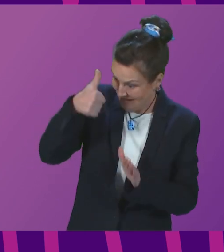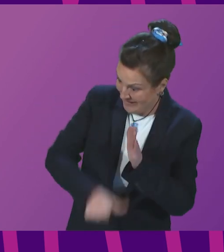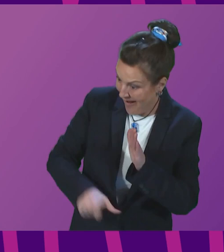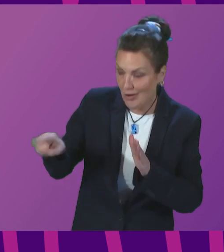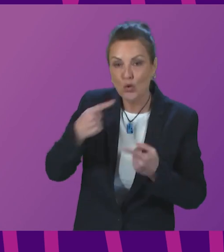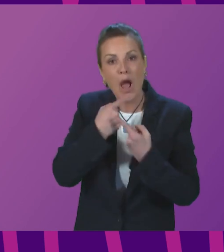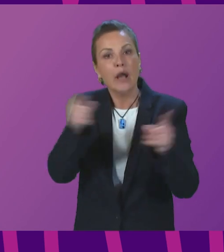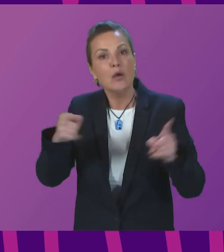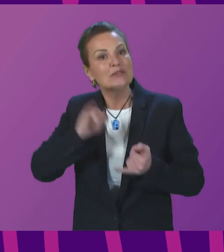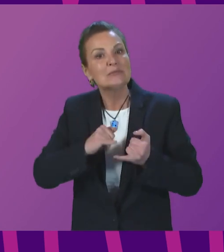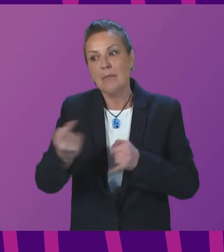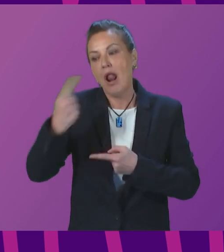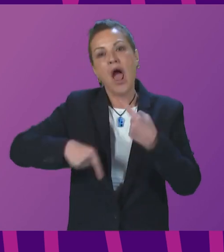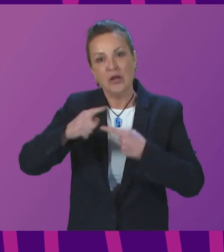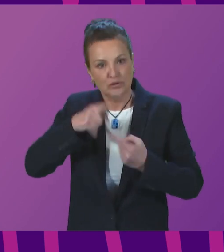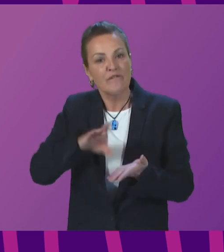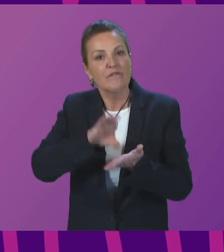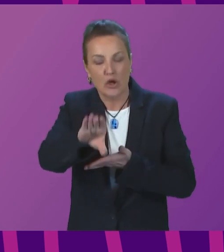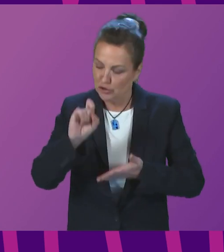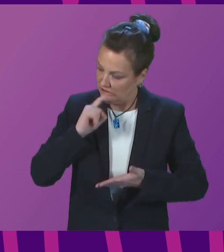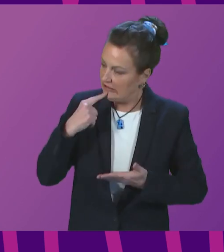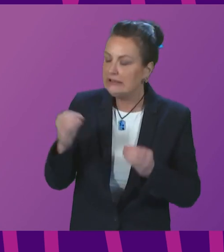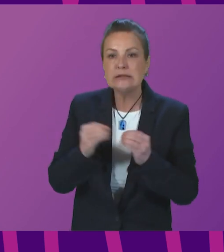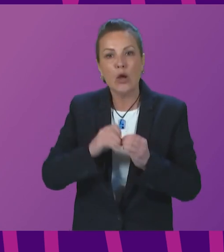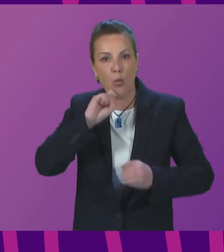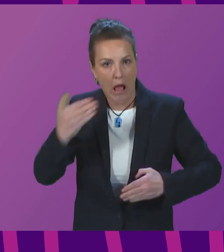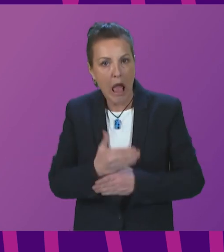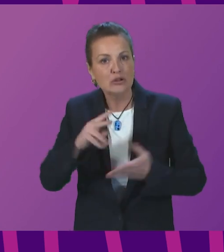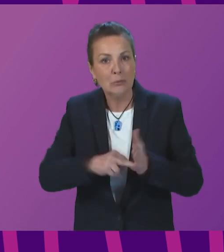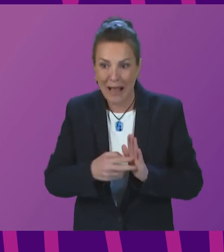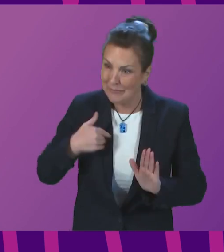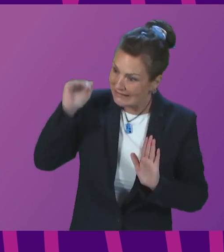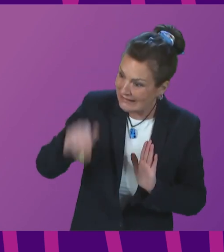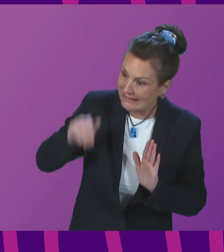in September and she said that an action plan was being implemented—six months later,